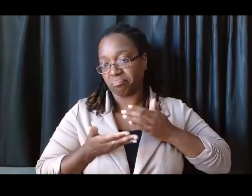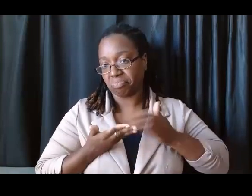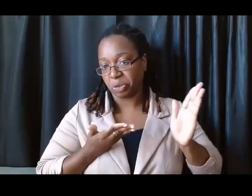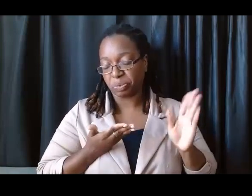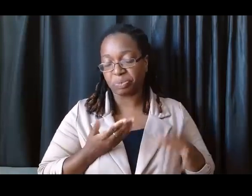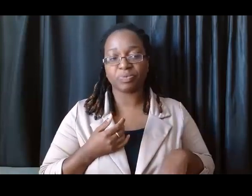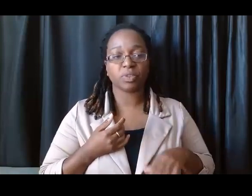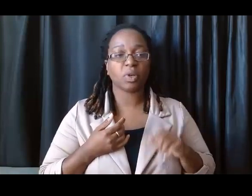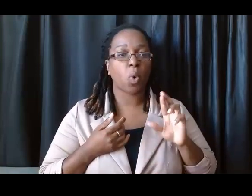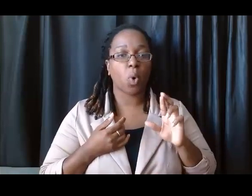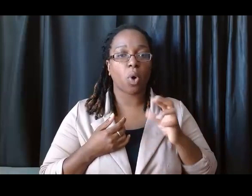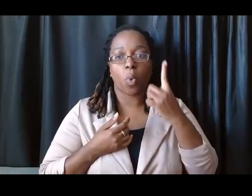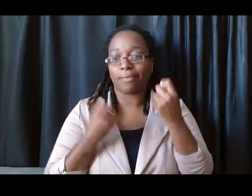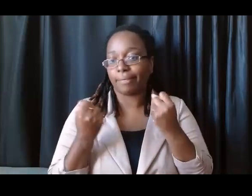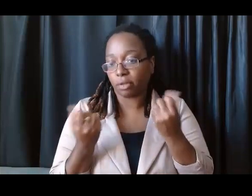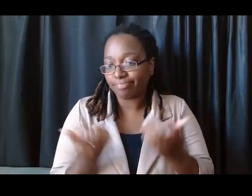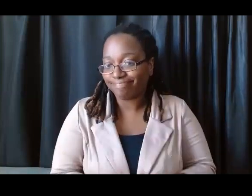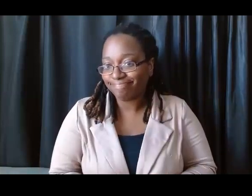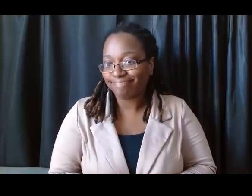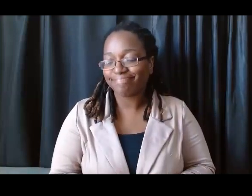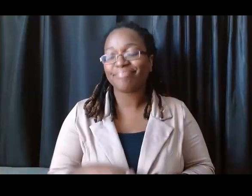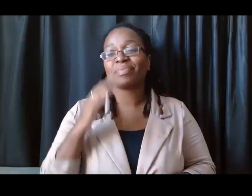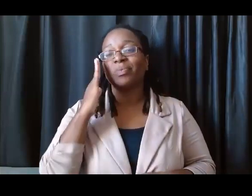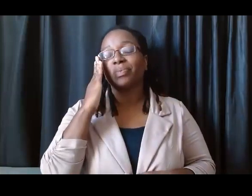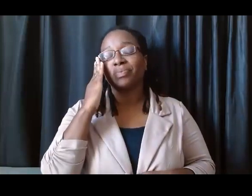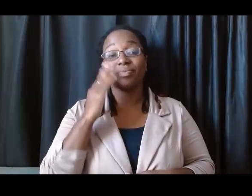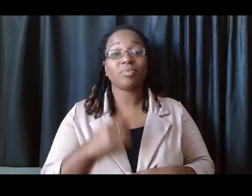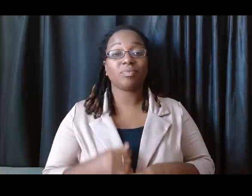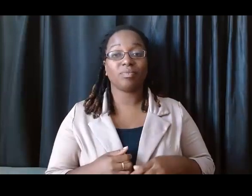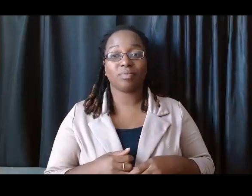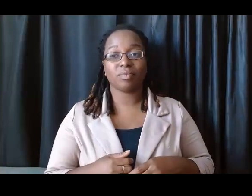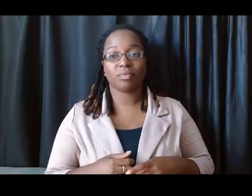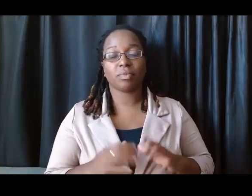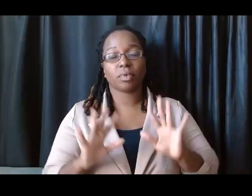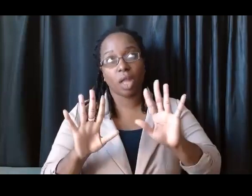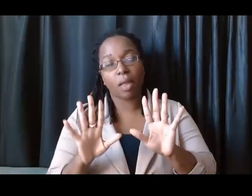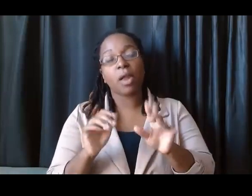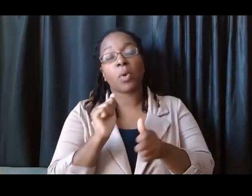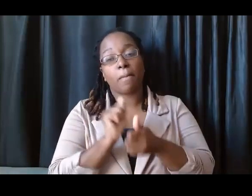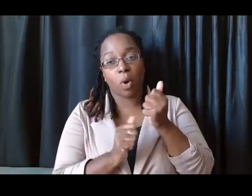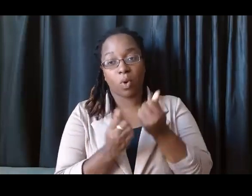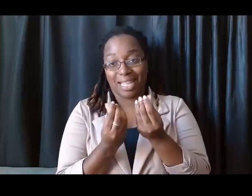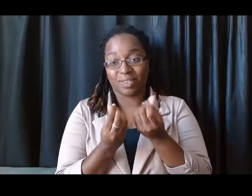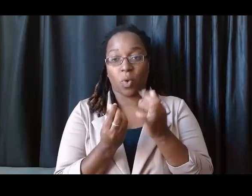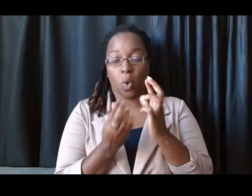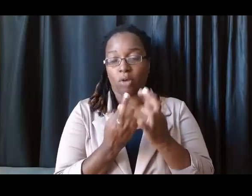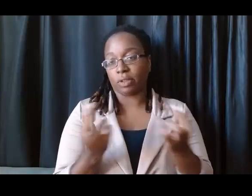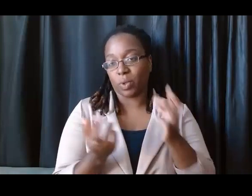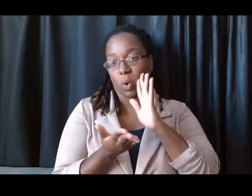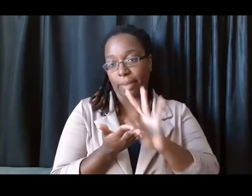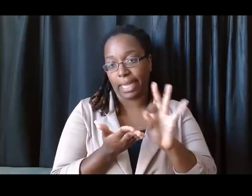Another example is one vehicle. So most assets or resources are counted, but some are excluded.